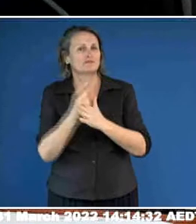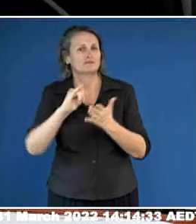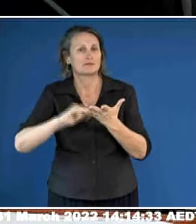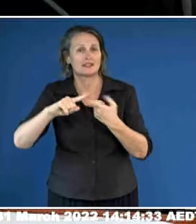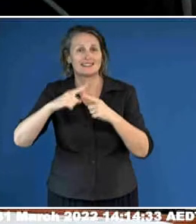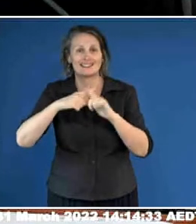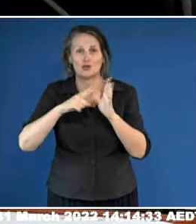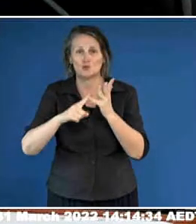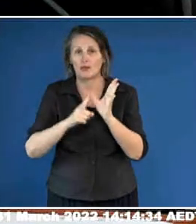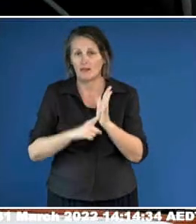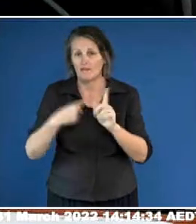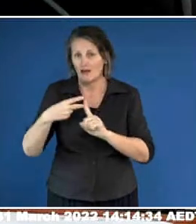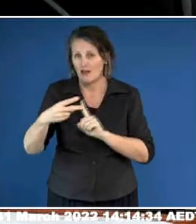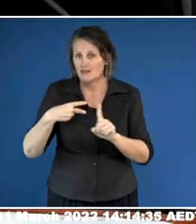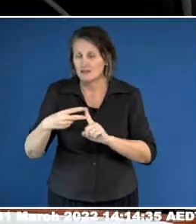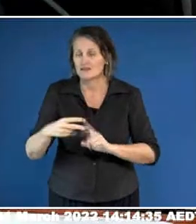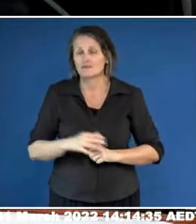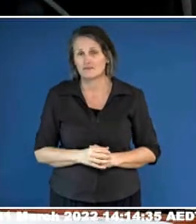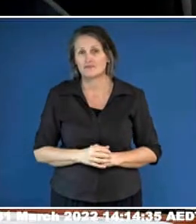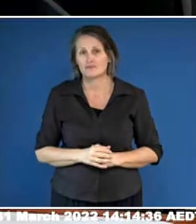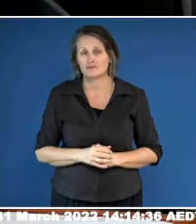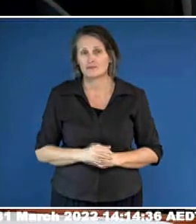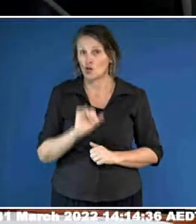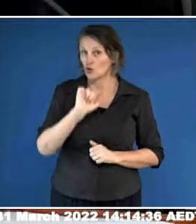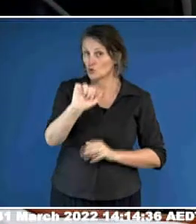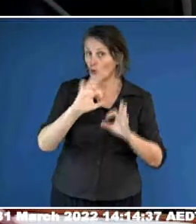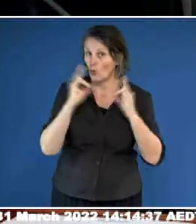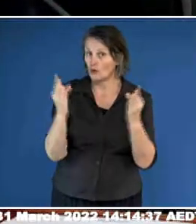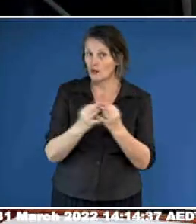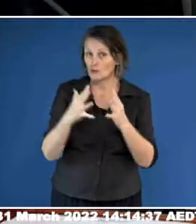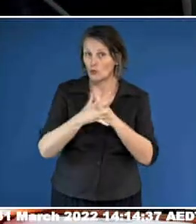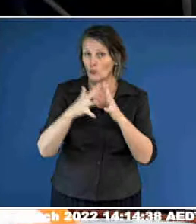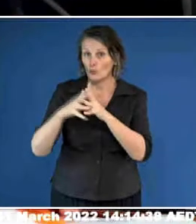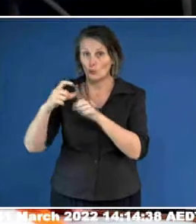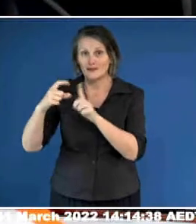WWDA's work extends into a wide range of areas touching on women and girls, but this